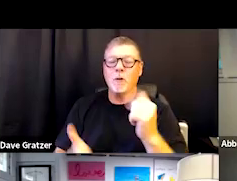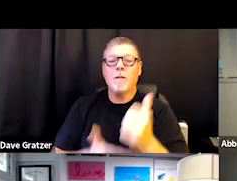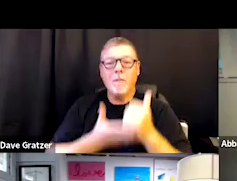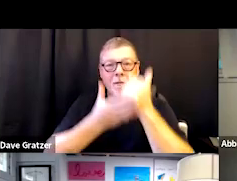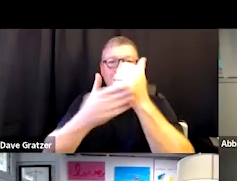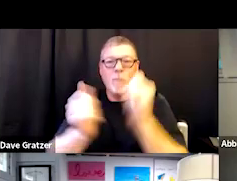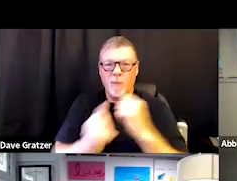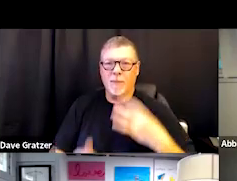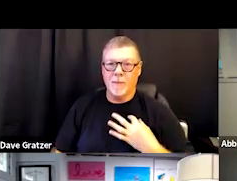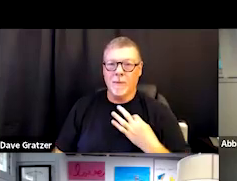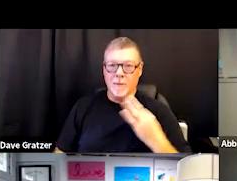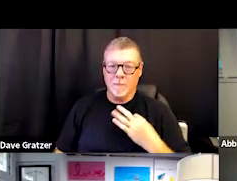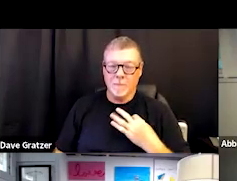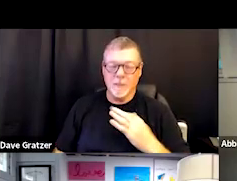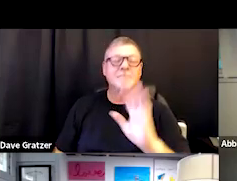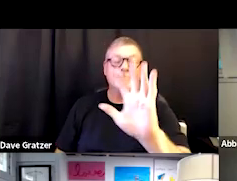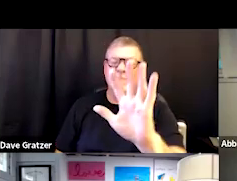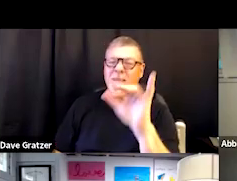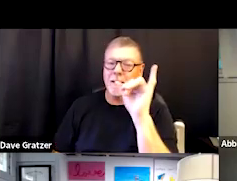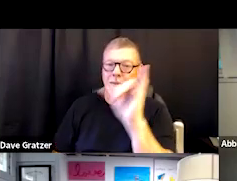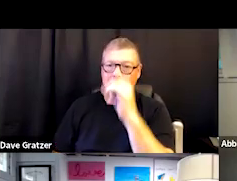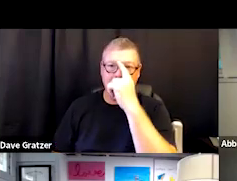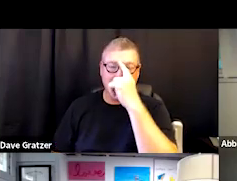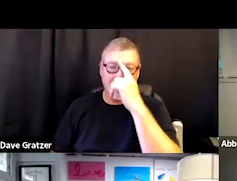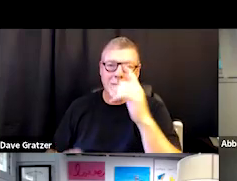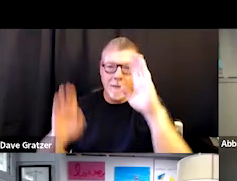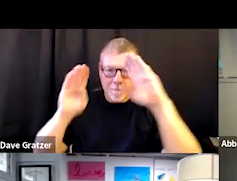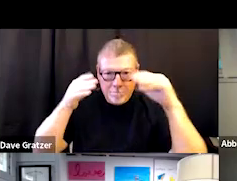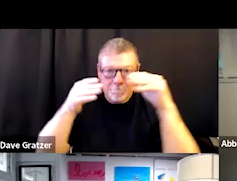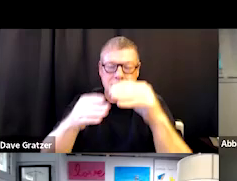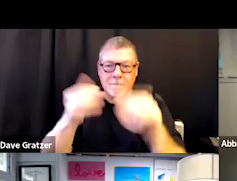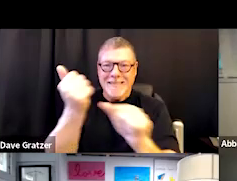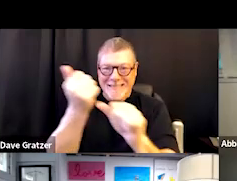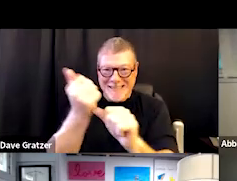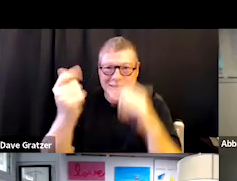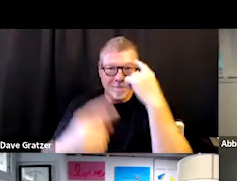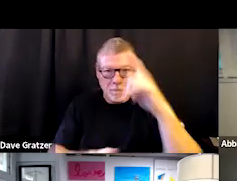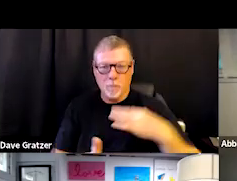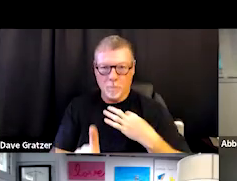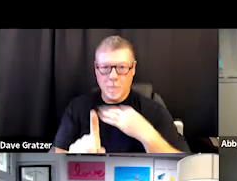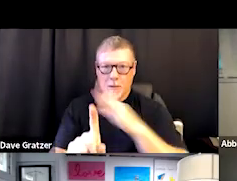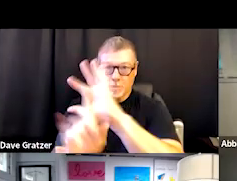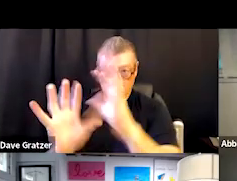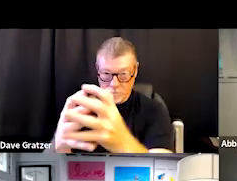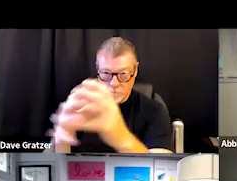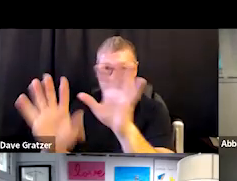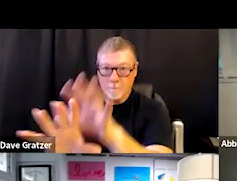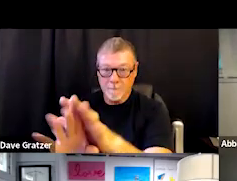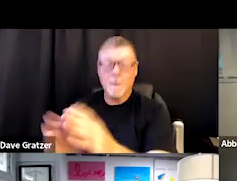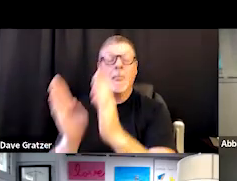So that's really focused on the application assistance piece. And then I would go into the library